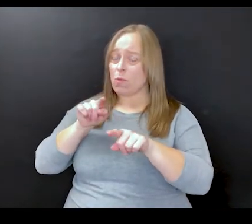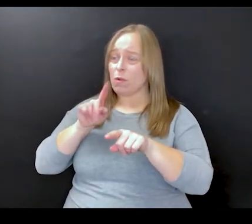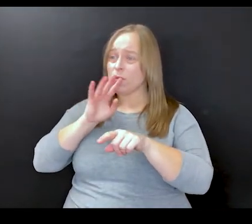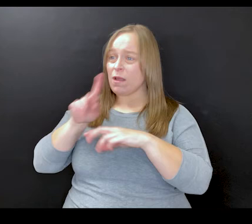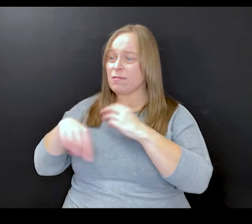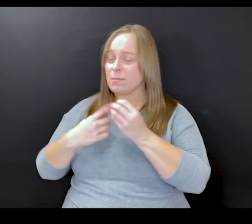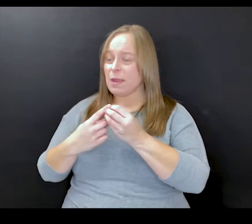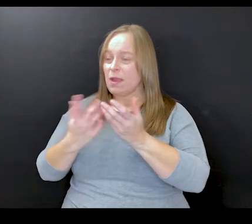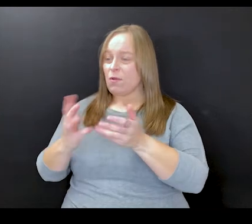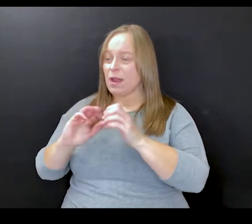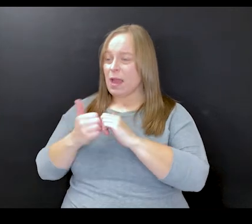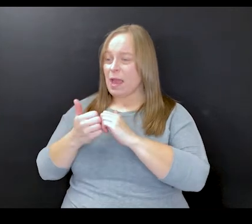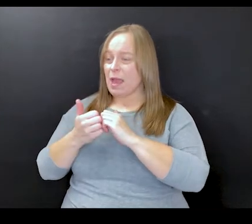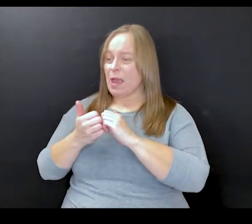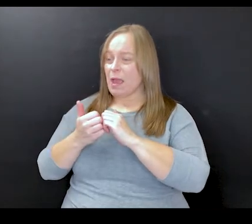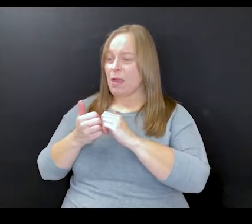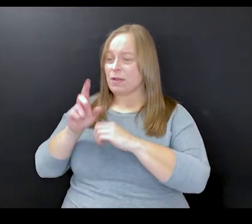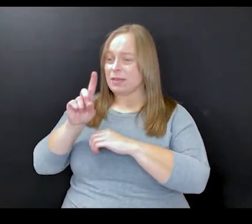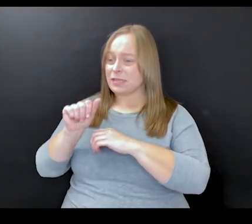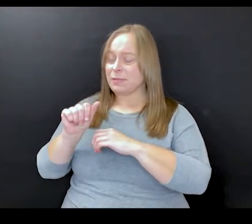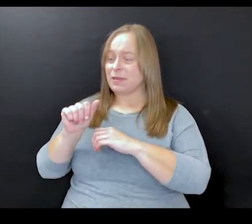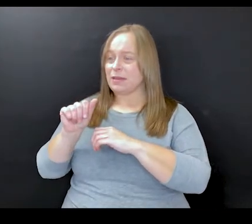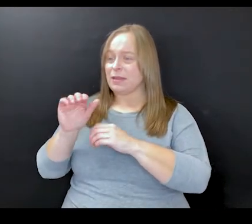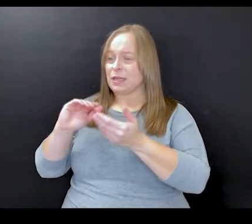and talking about how the disability community